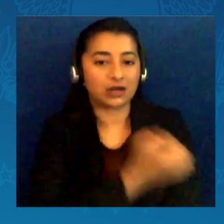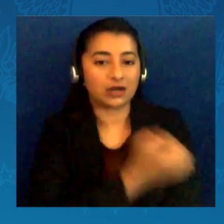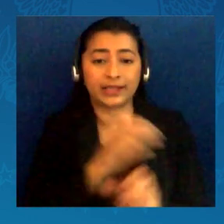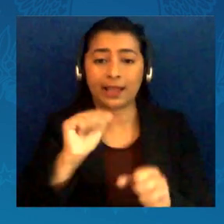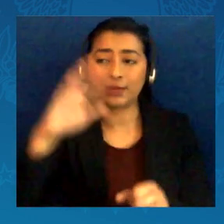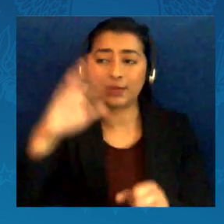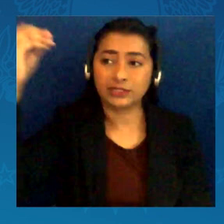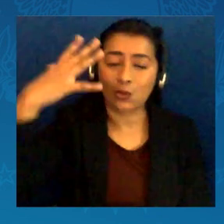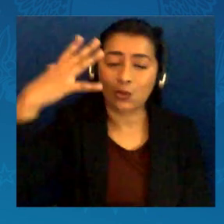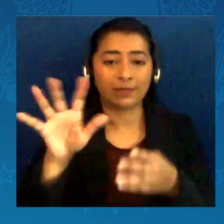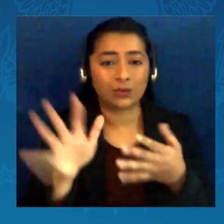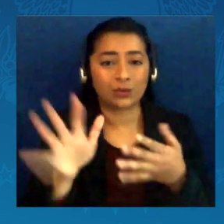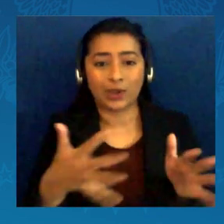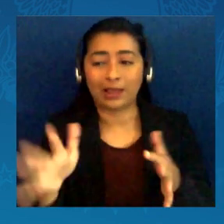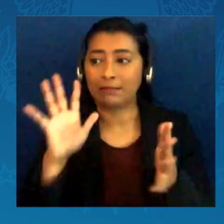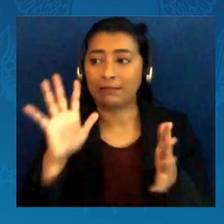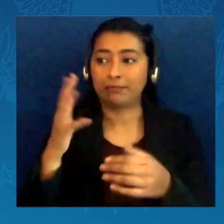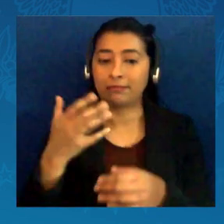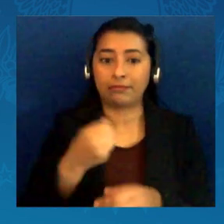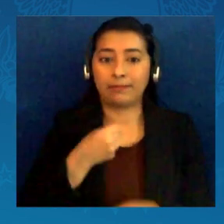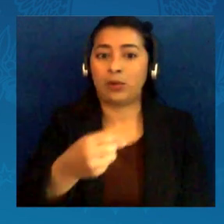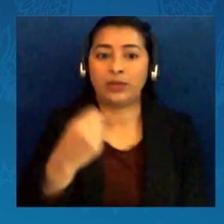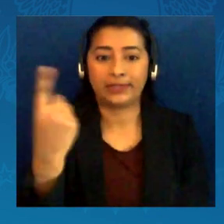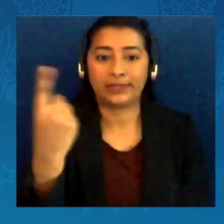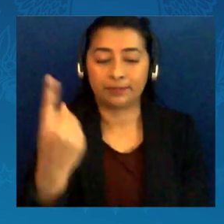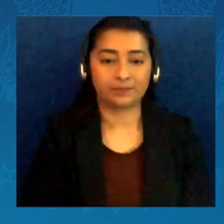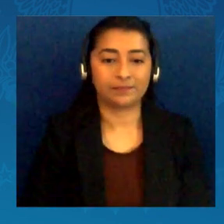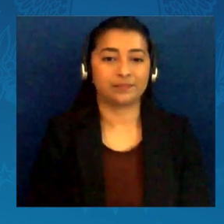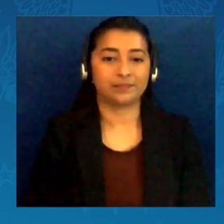And he was like, oh, well, we have these weather balloons